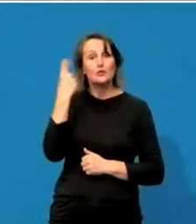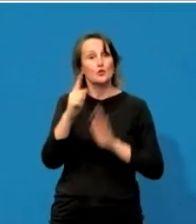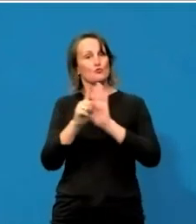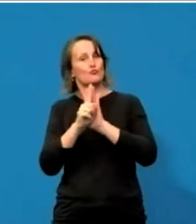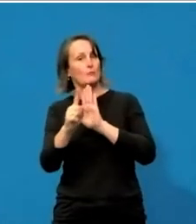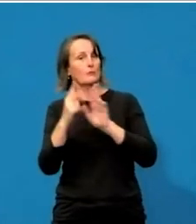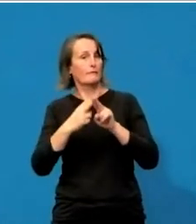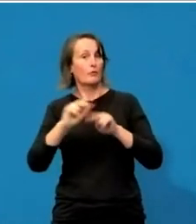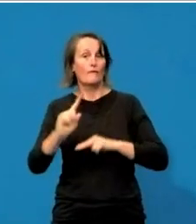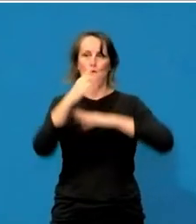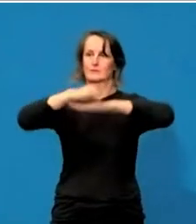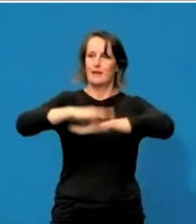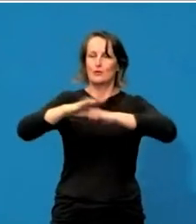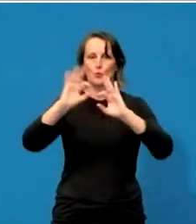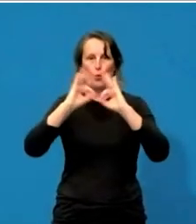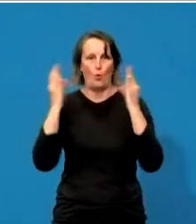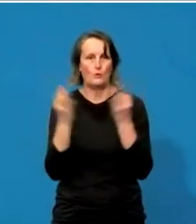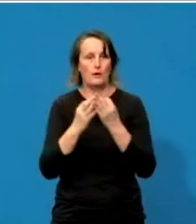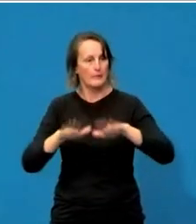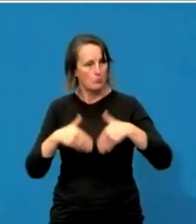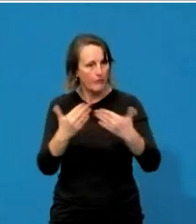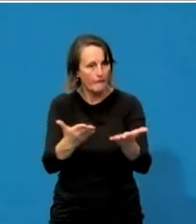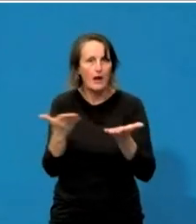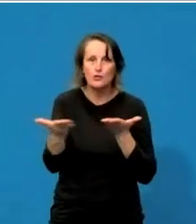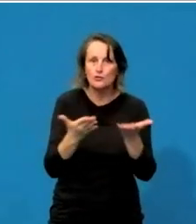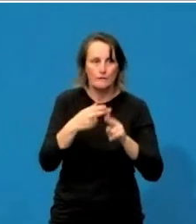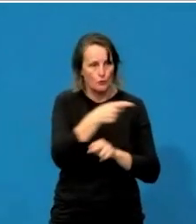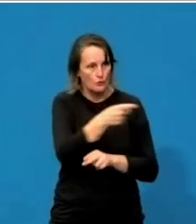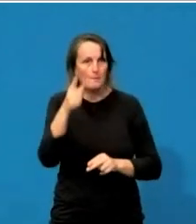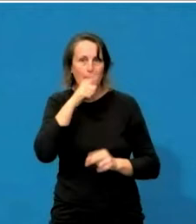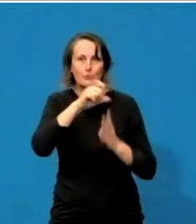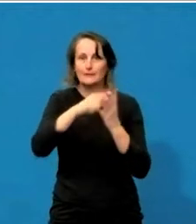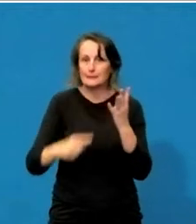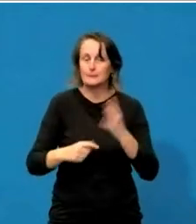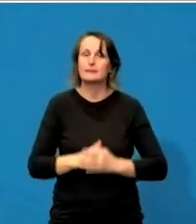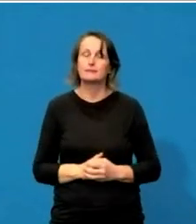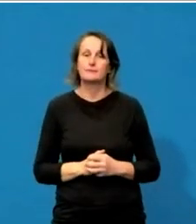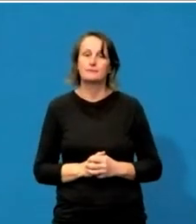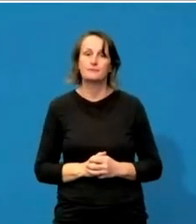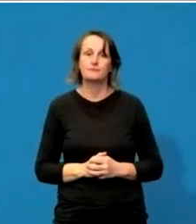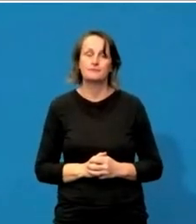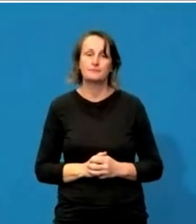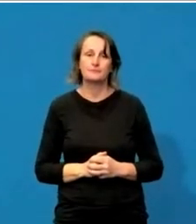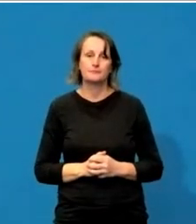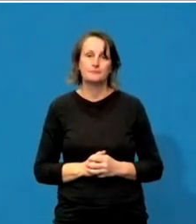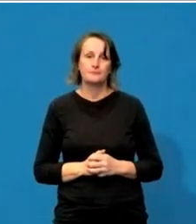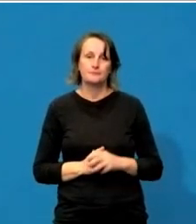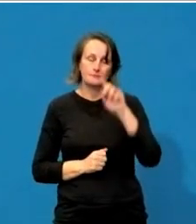organisations providing services and advocacy to First Nations NDIS participants.